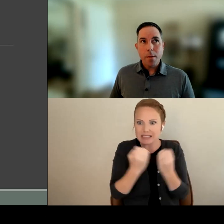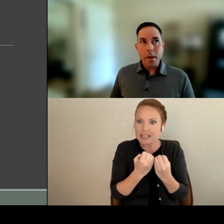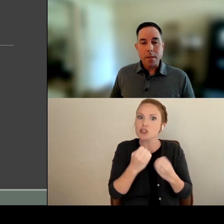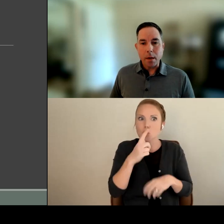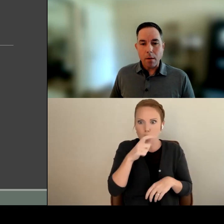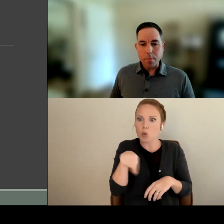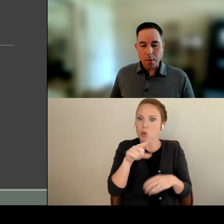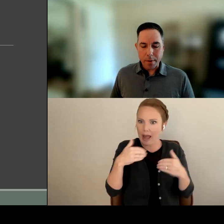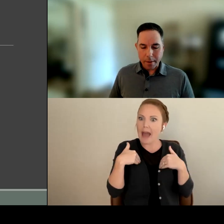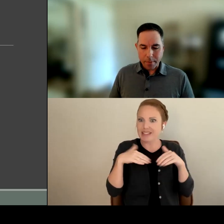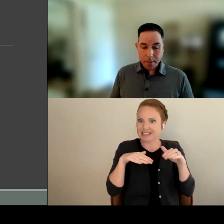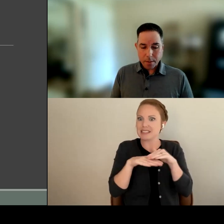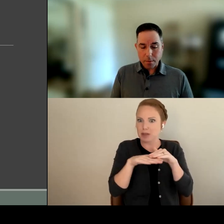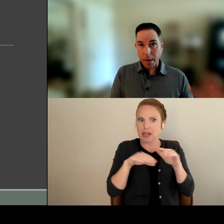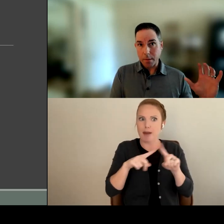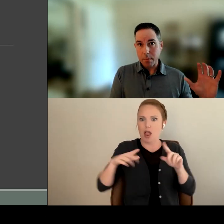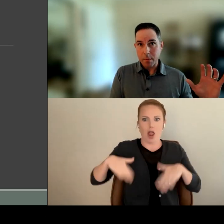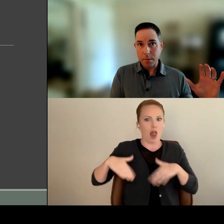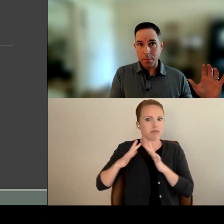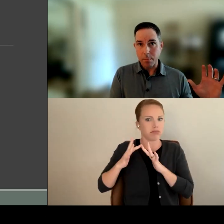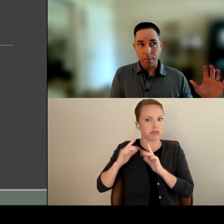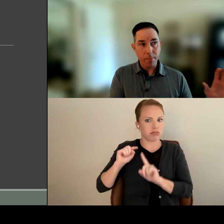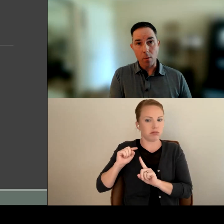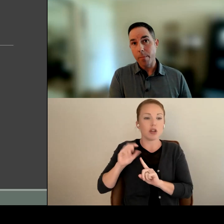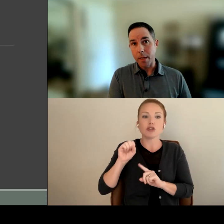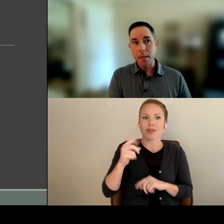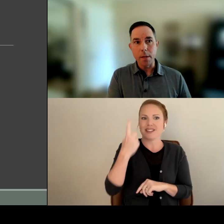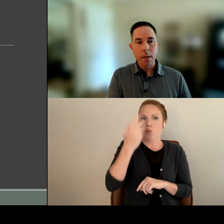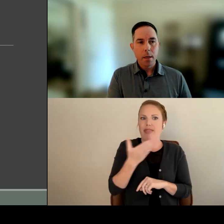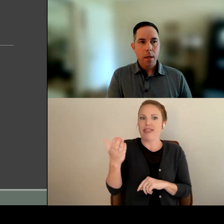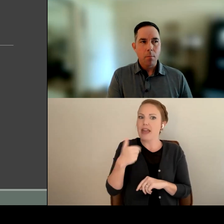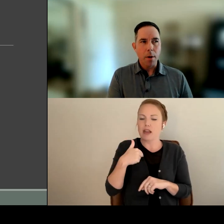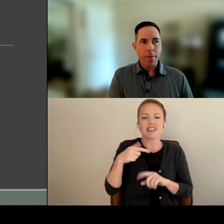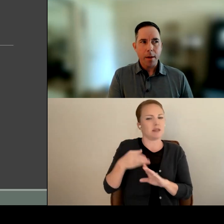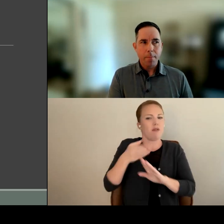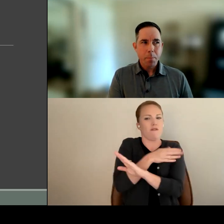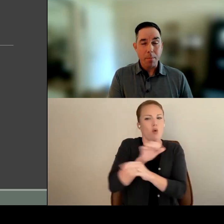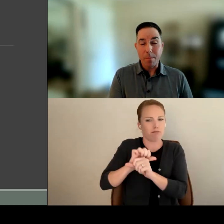One of the things I've observed and this goes back to before the pandemic, but I think maybe